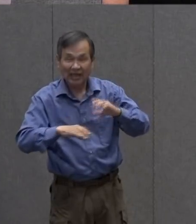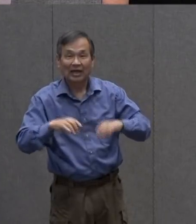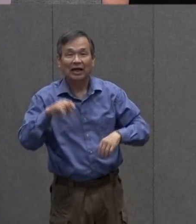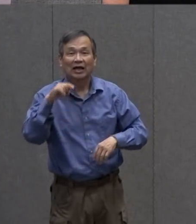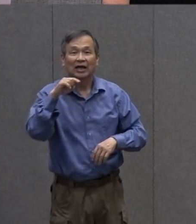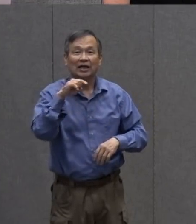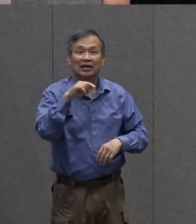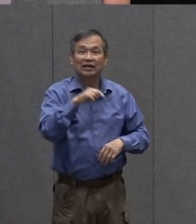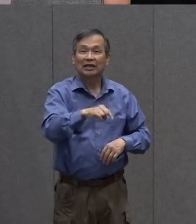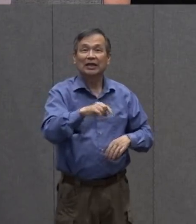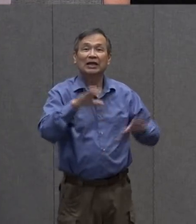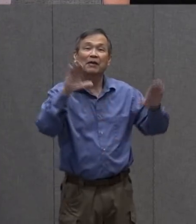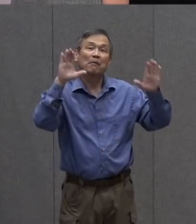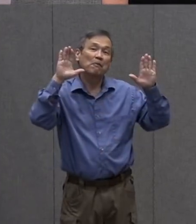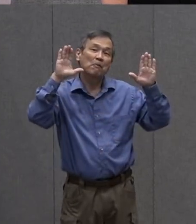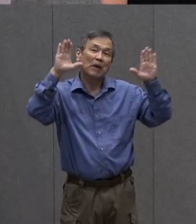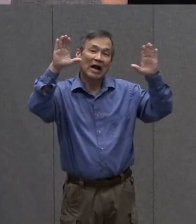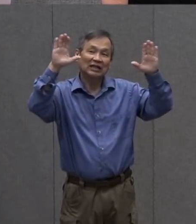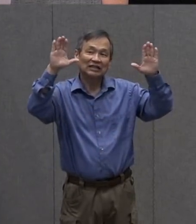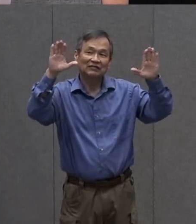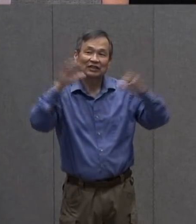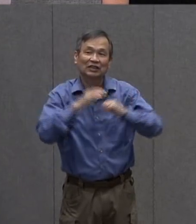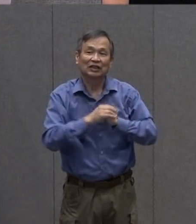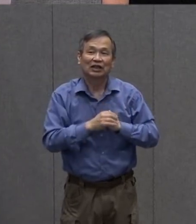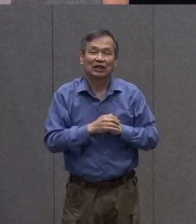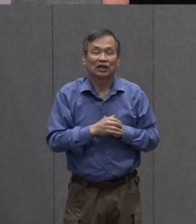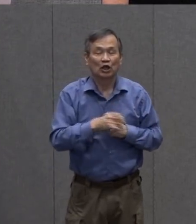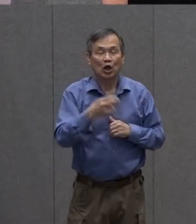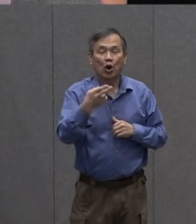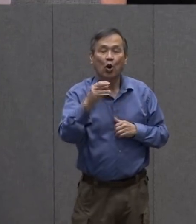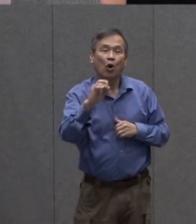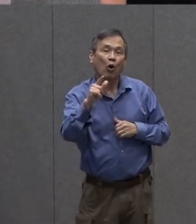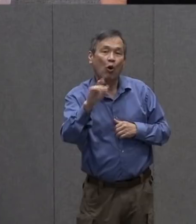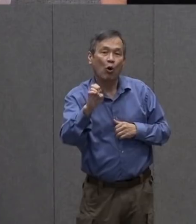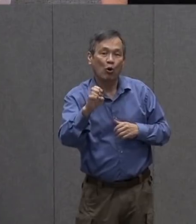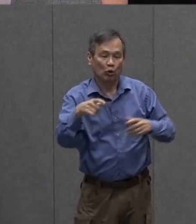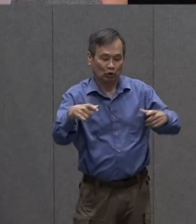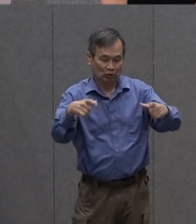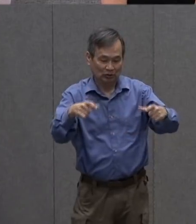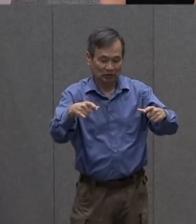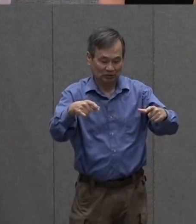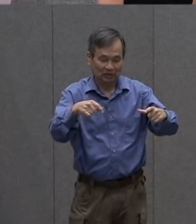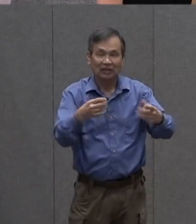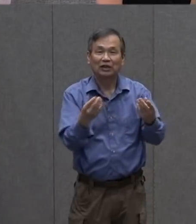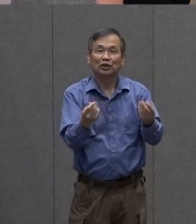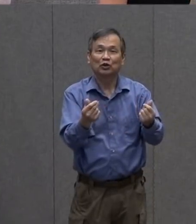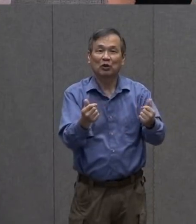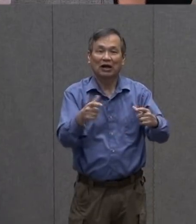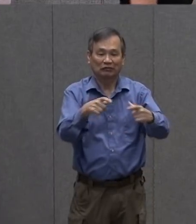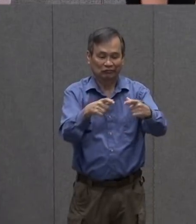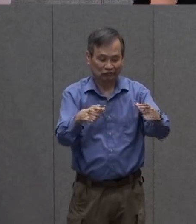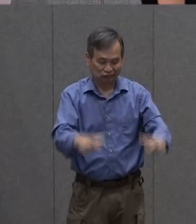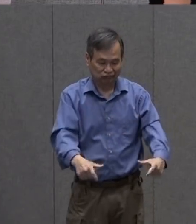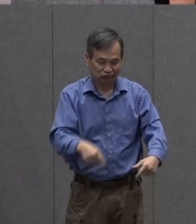the magnificent hole in the ground. Wow, that's a good one. Very good.